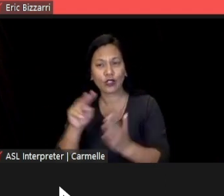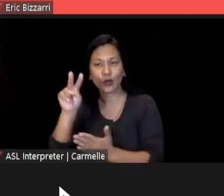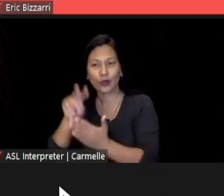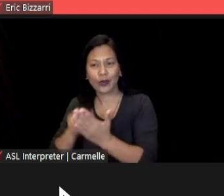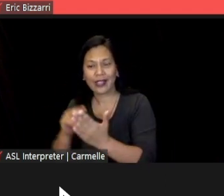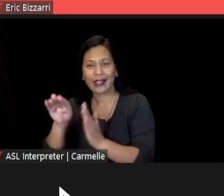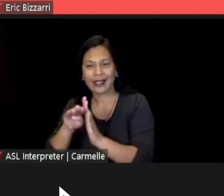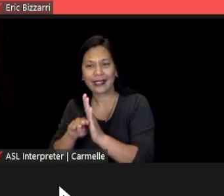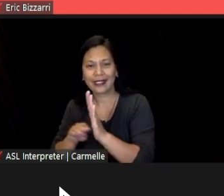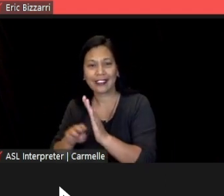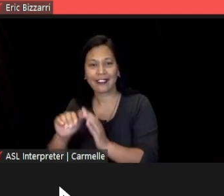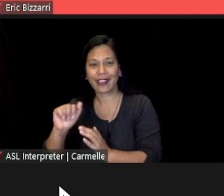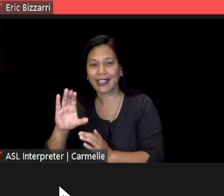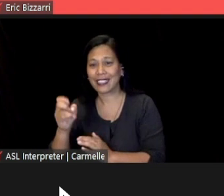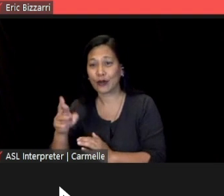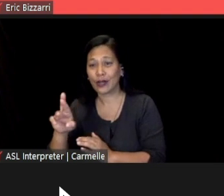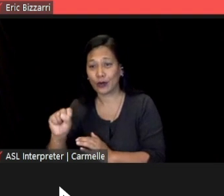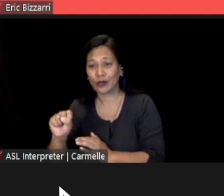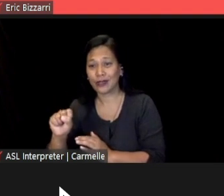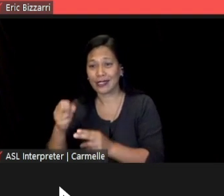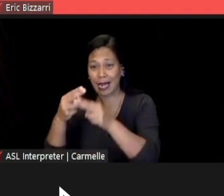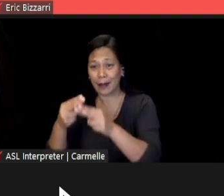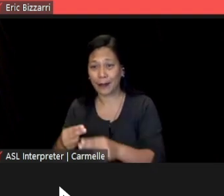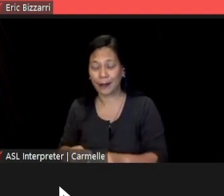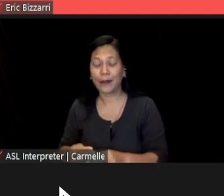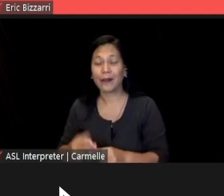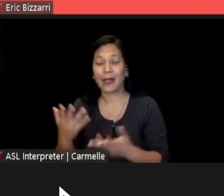program page to see if that could also be a fit.